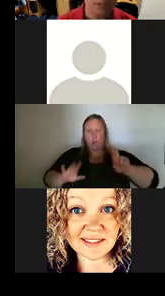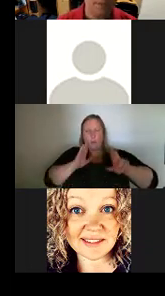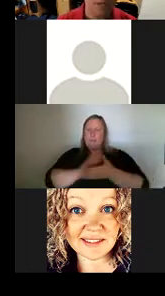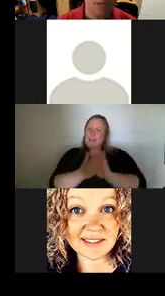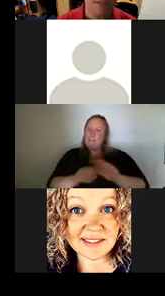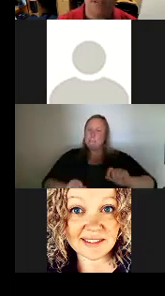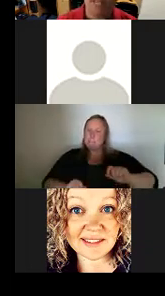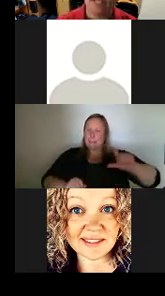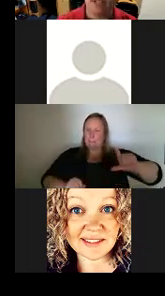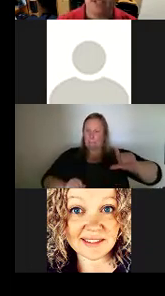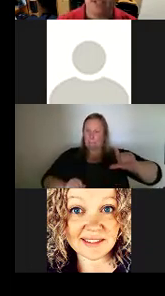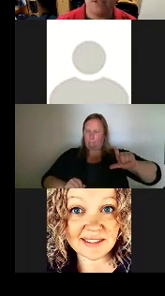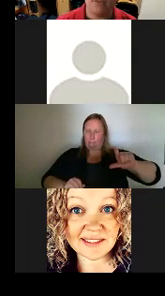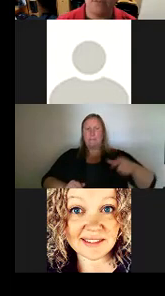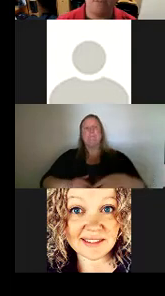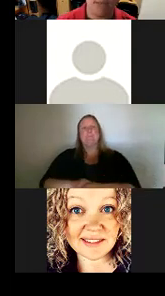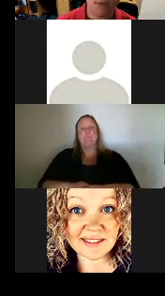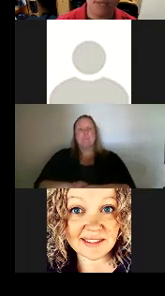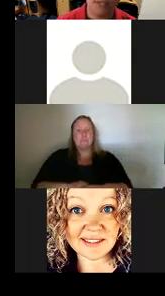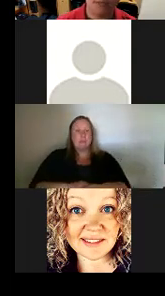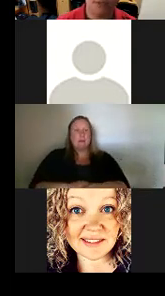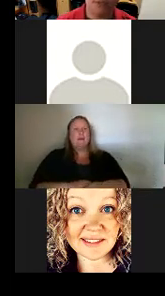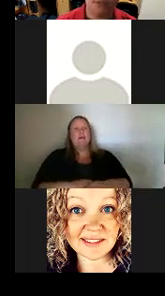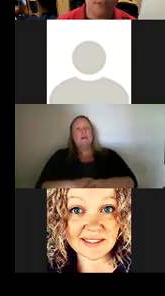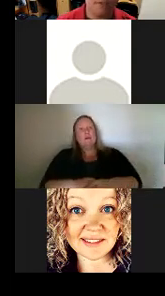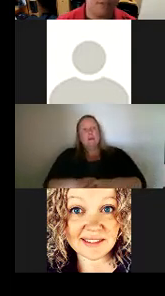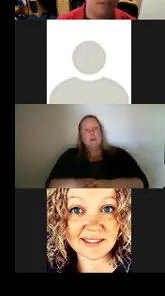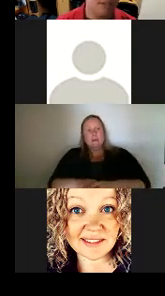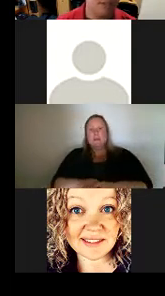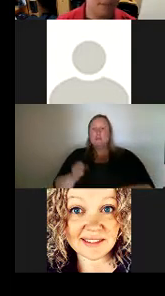THE MODIFIER KEYS ON A MAC OS COMPUTER ARE SHIFT, COMMAND,